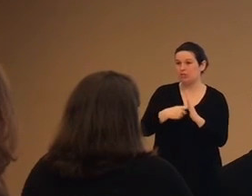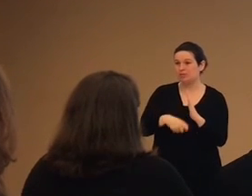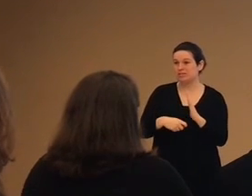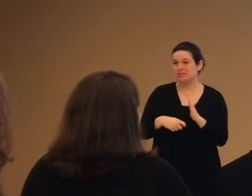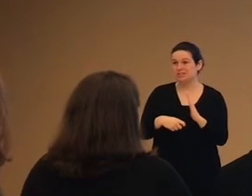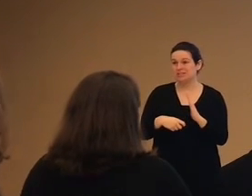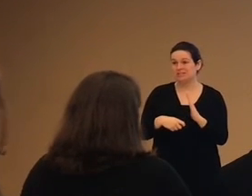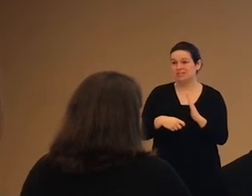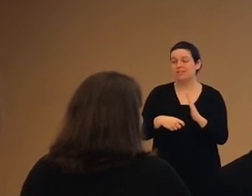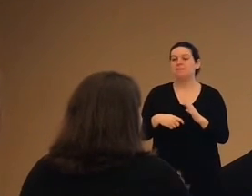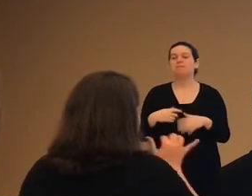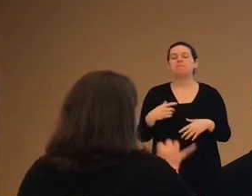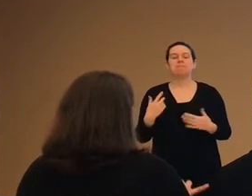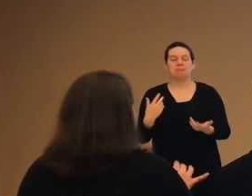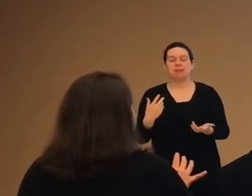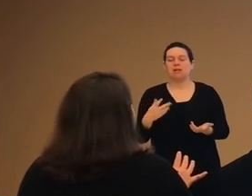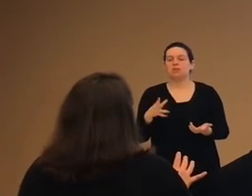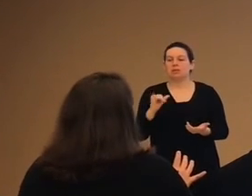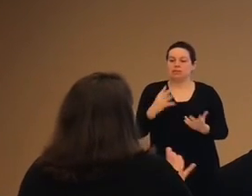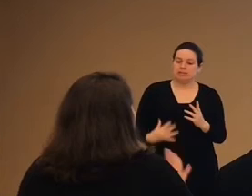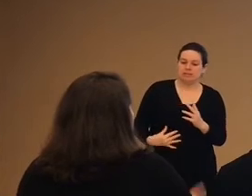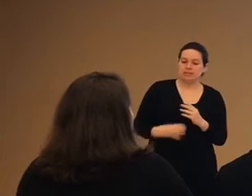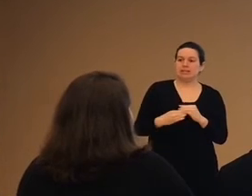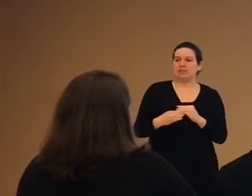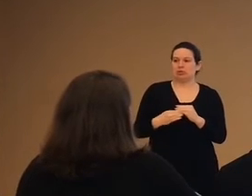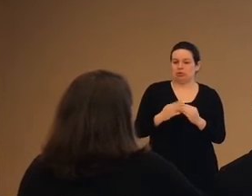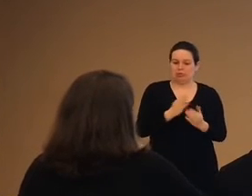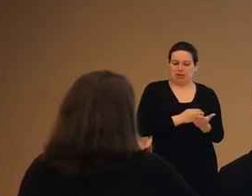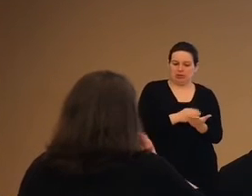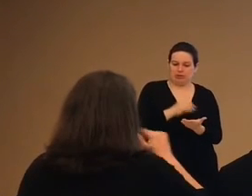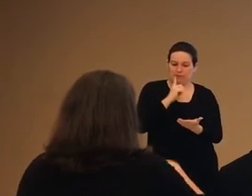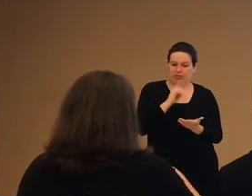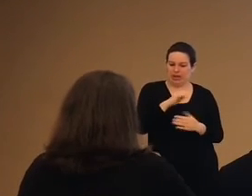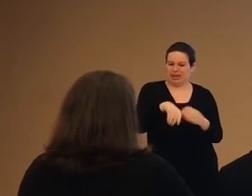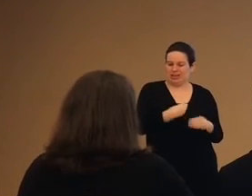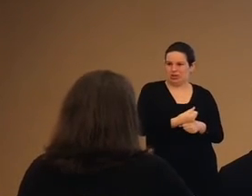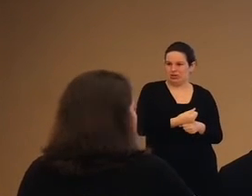That was going to be an additional budget for the year, and I didn't like that answer